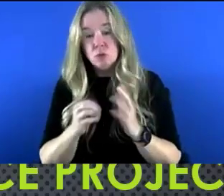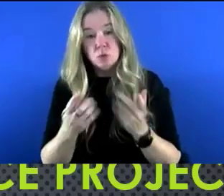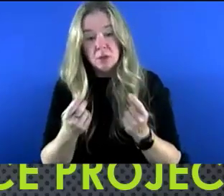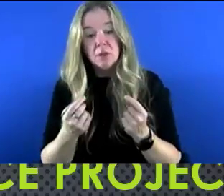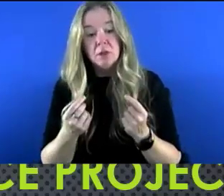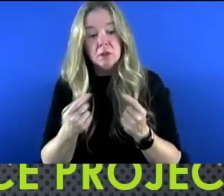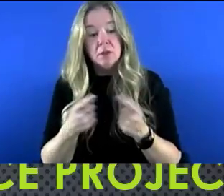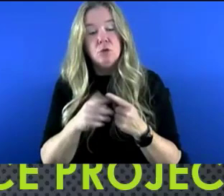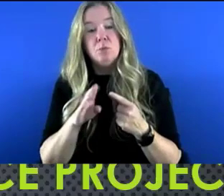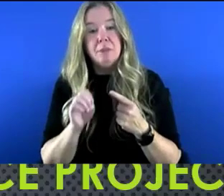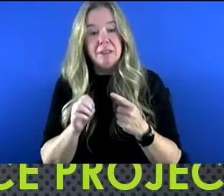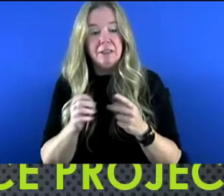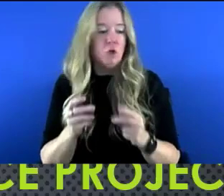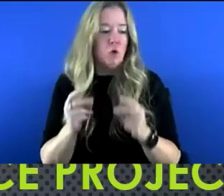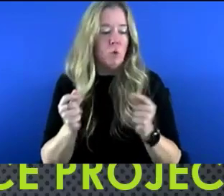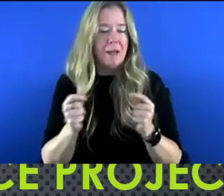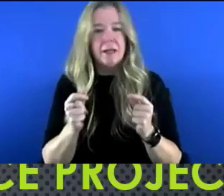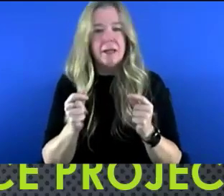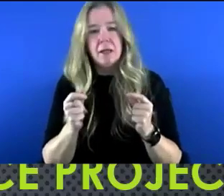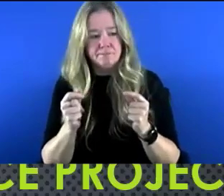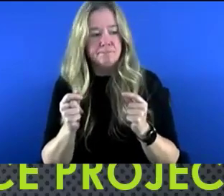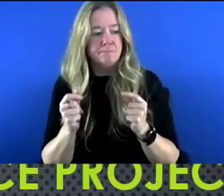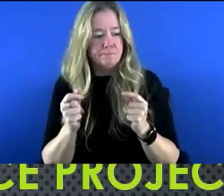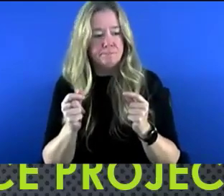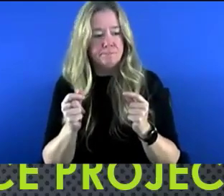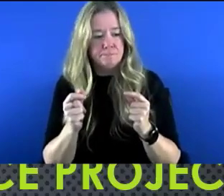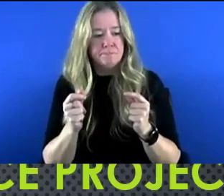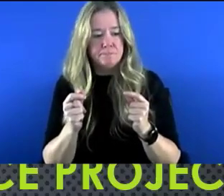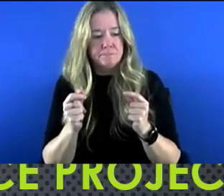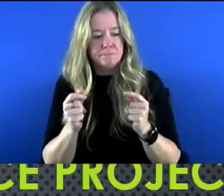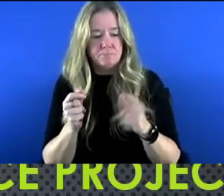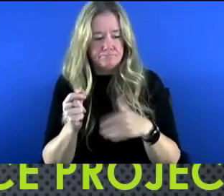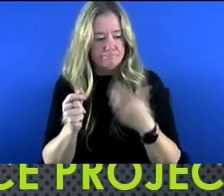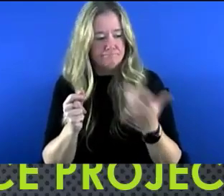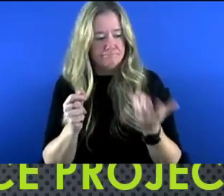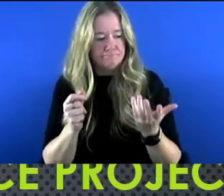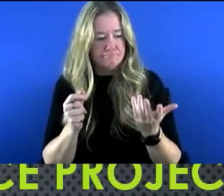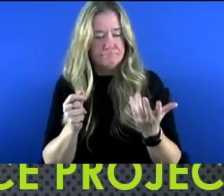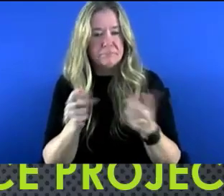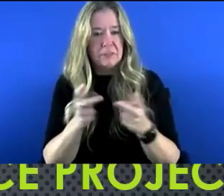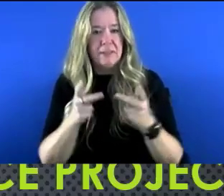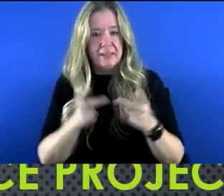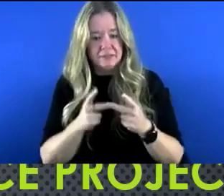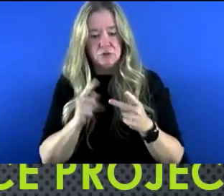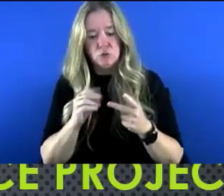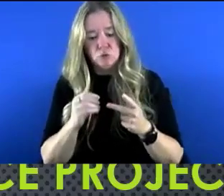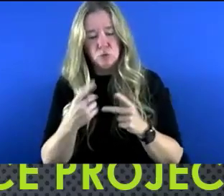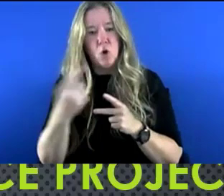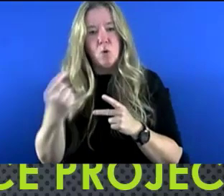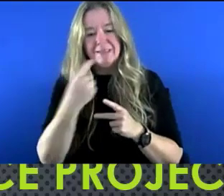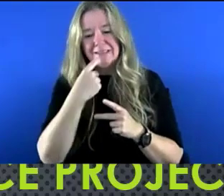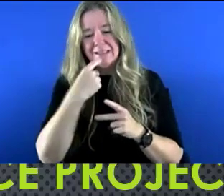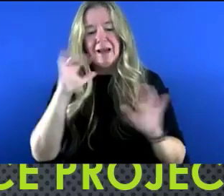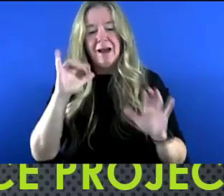just a quick sort of place where you can go and say, okay, I need to learn